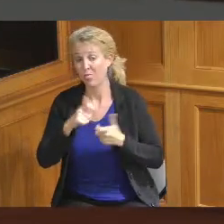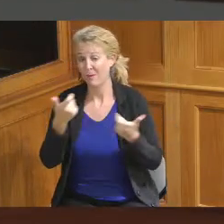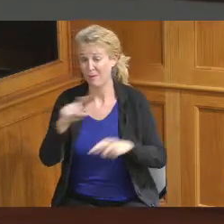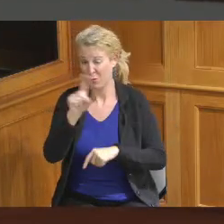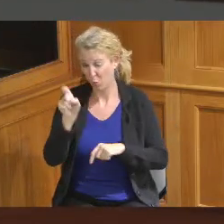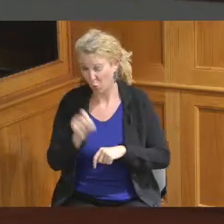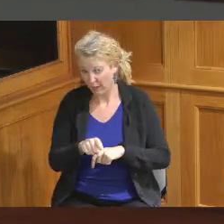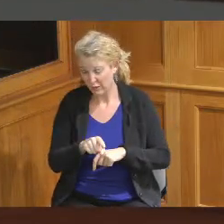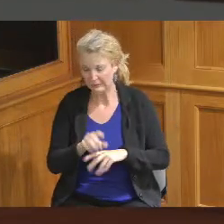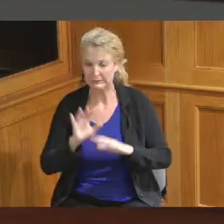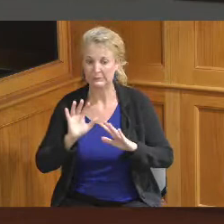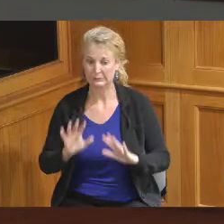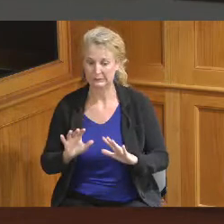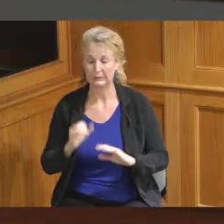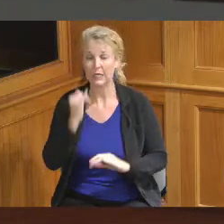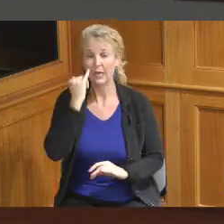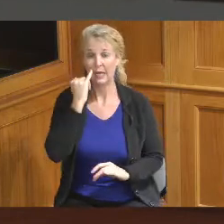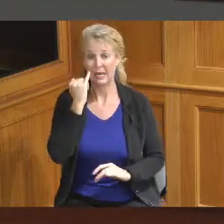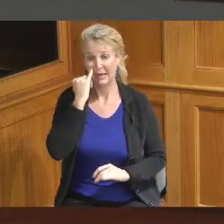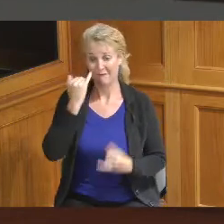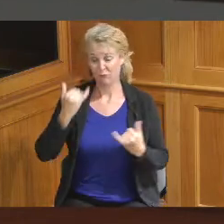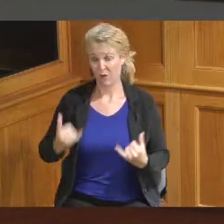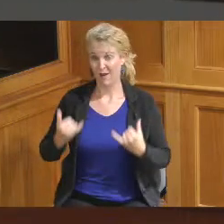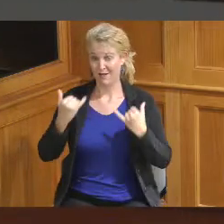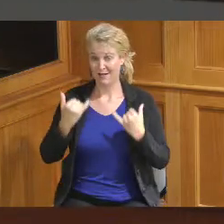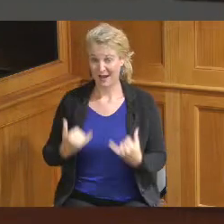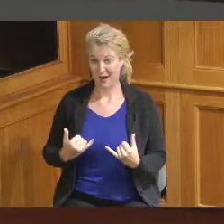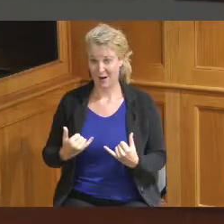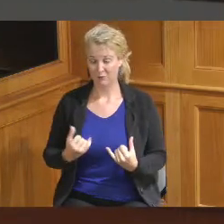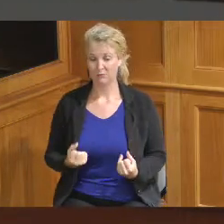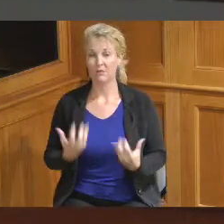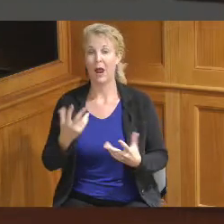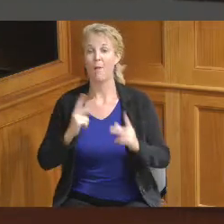if you believe that at this point in time the number of people in the queue are going to take